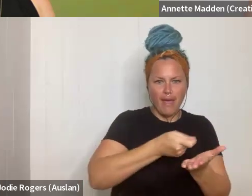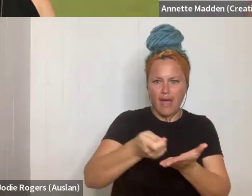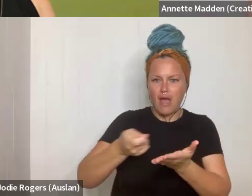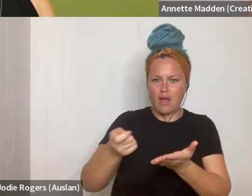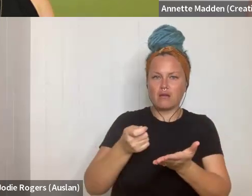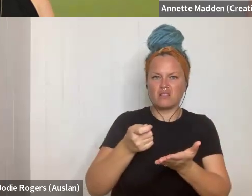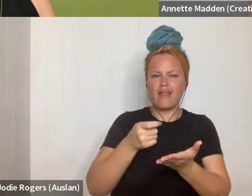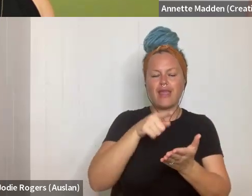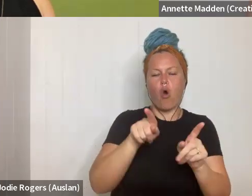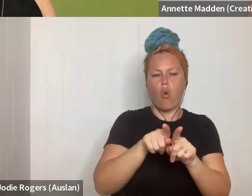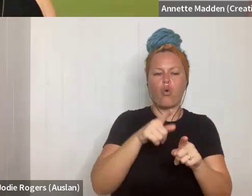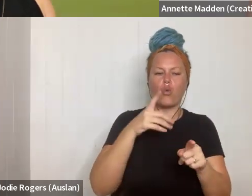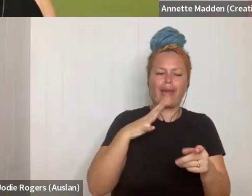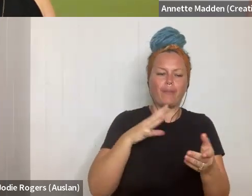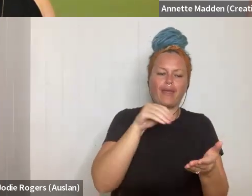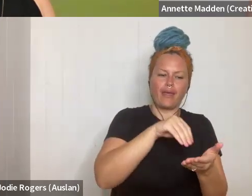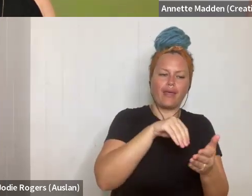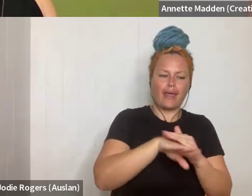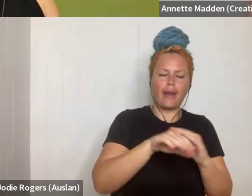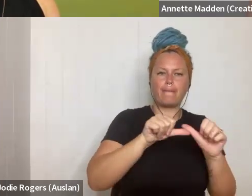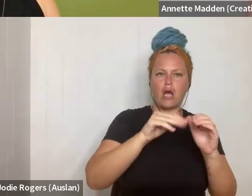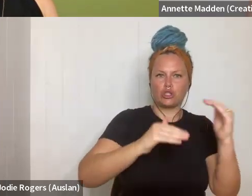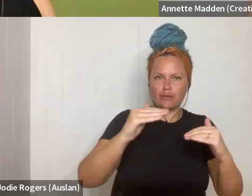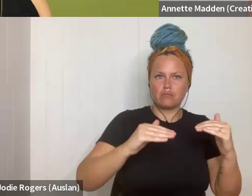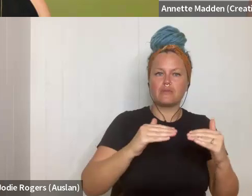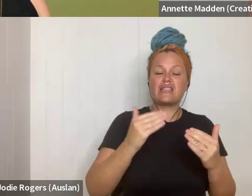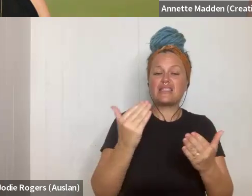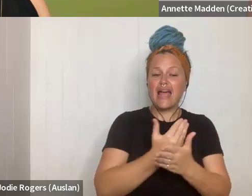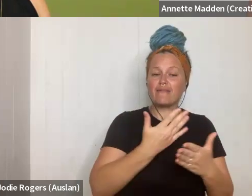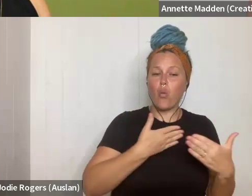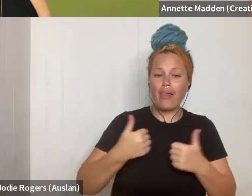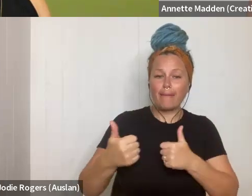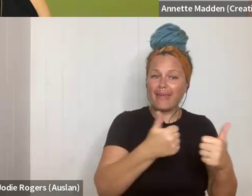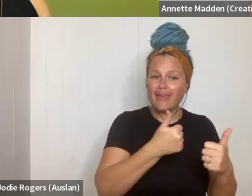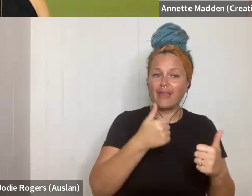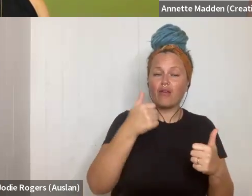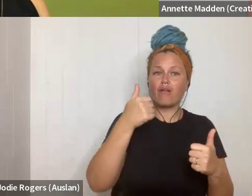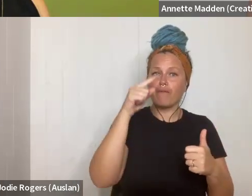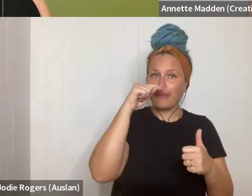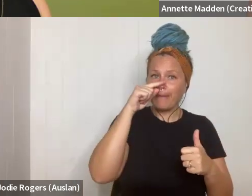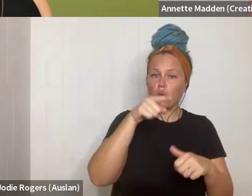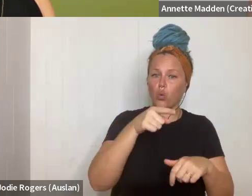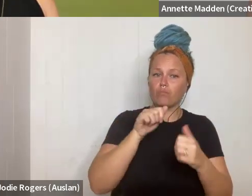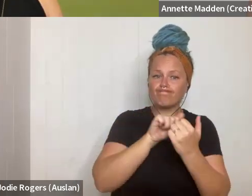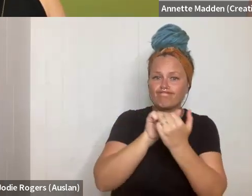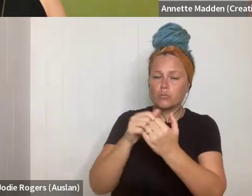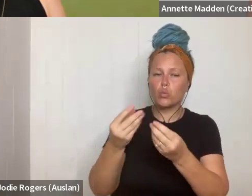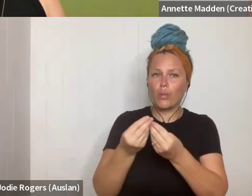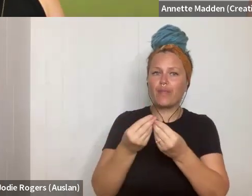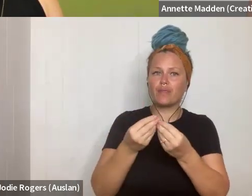, looking at the levels of payment to people